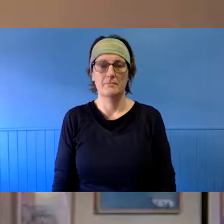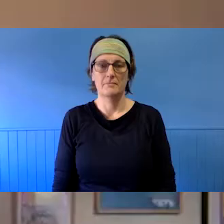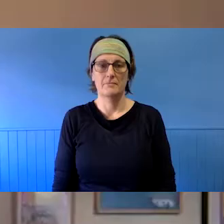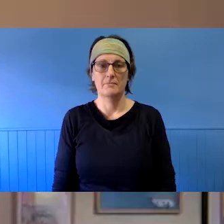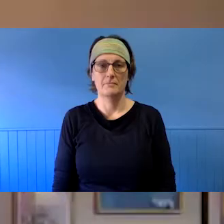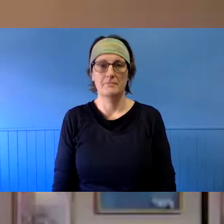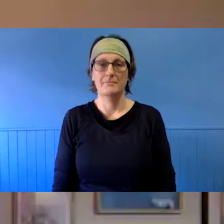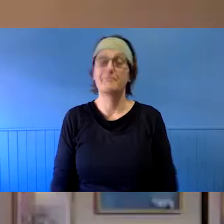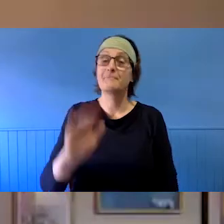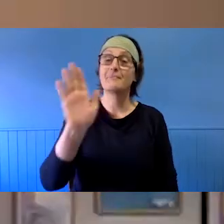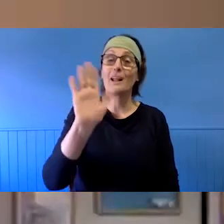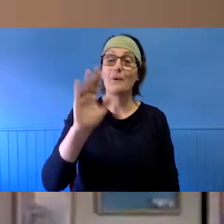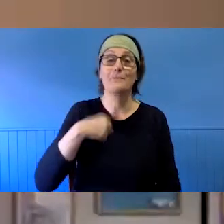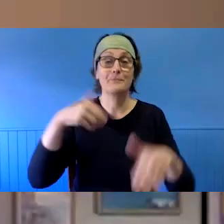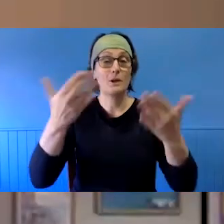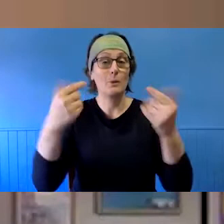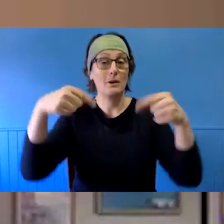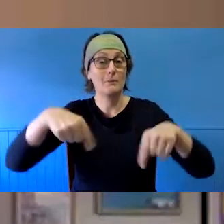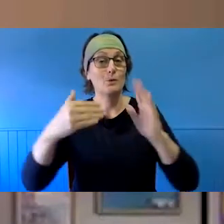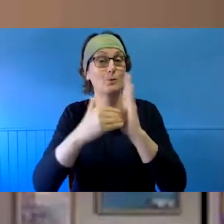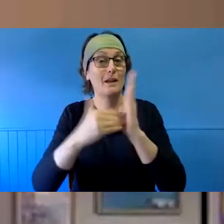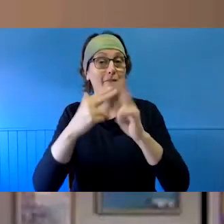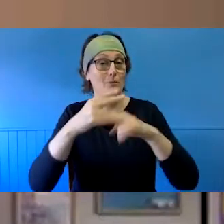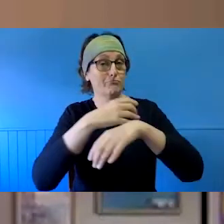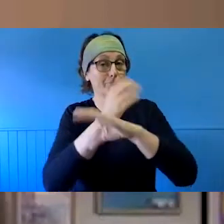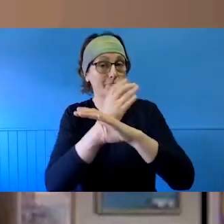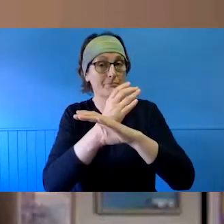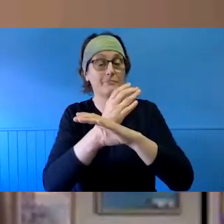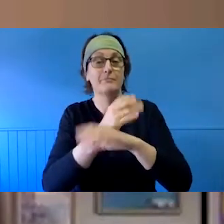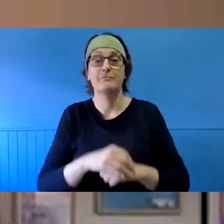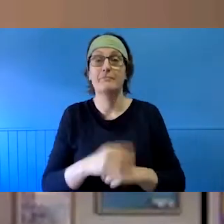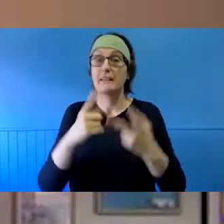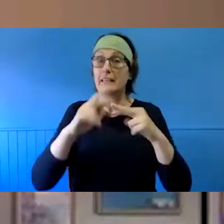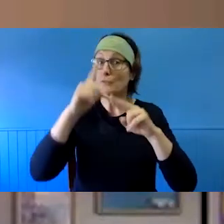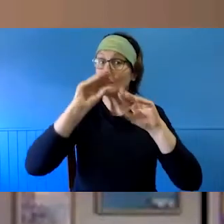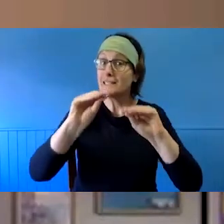Hello, everyone and welcome to today's webinar. If you can teach music online, you're ready for